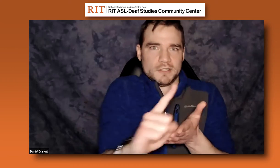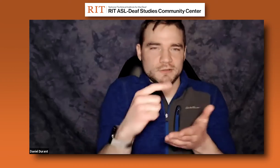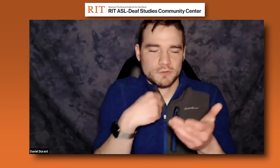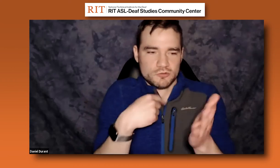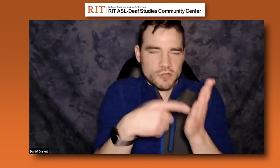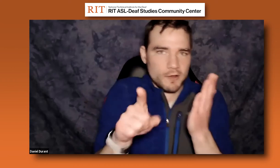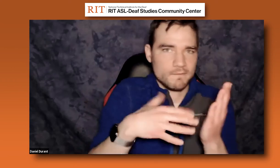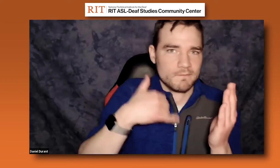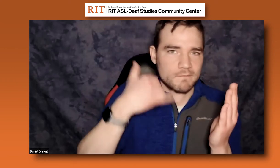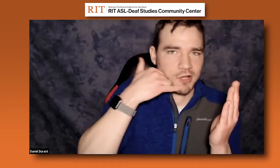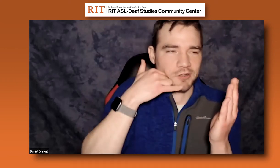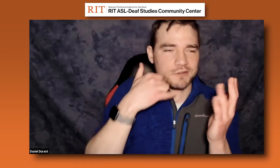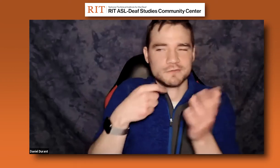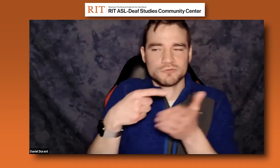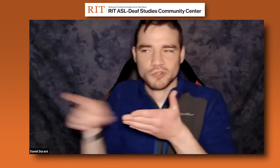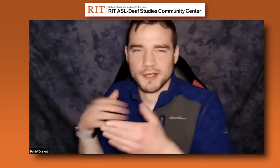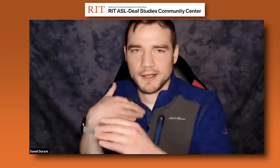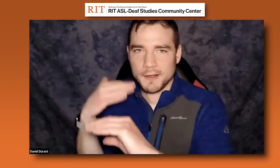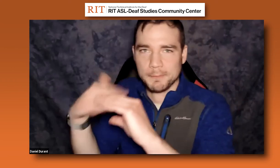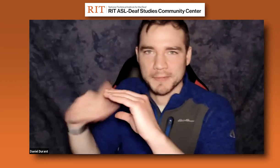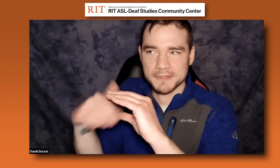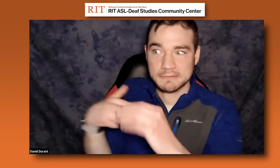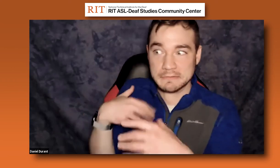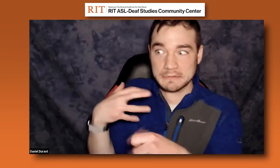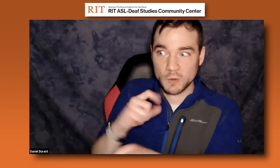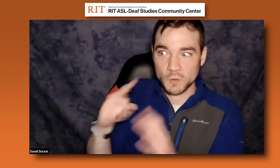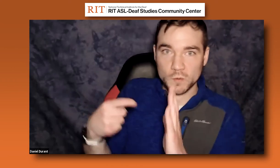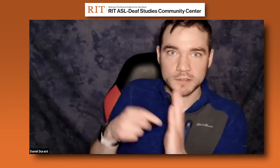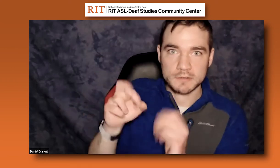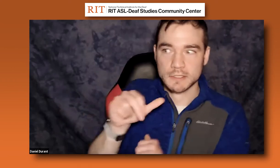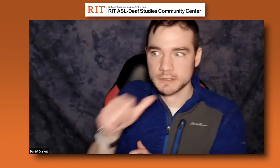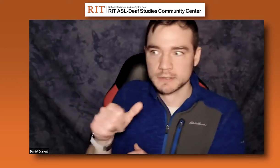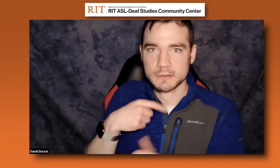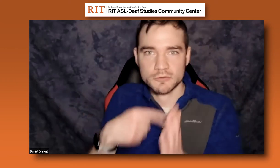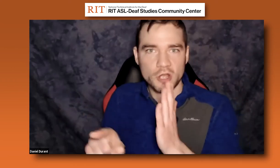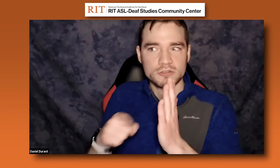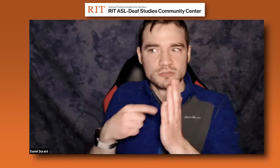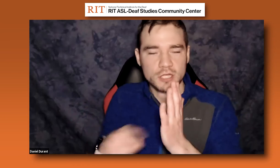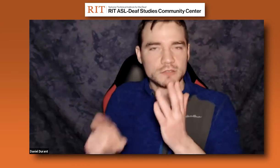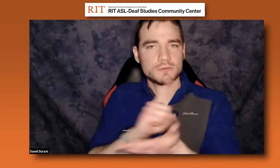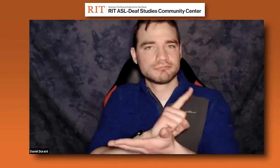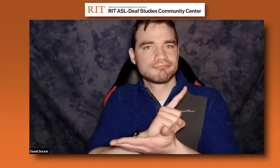for that week, I would check my phone, I would check my email: Did I get it? Did I not get it?